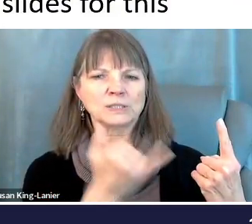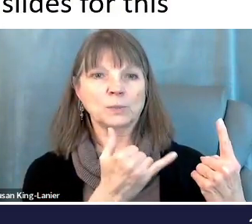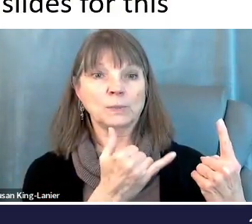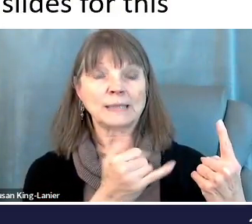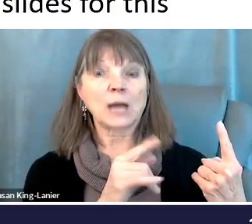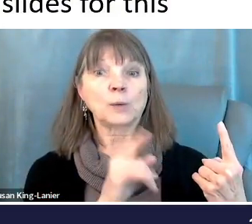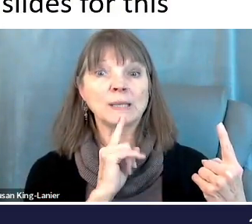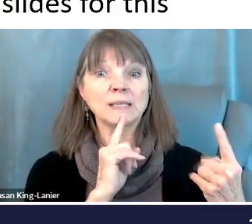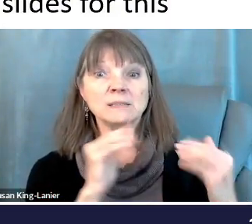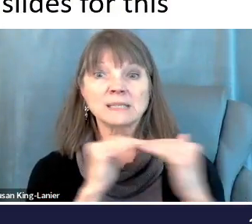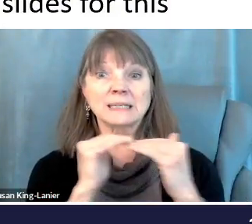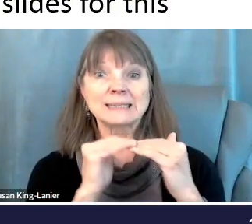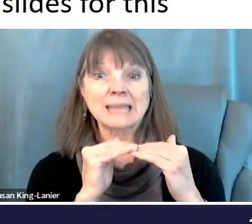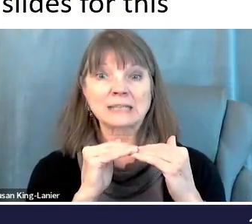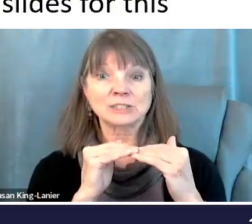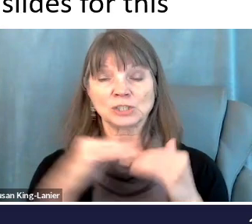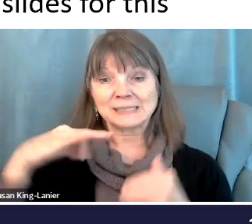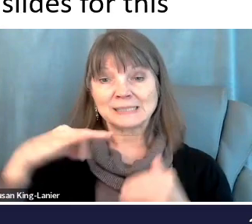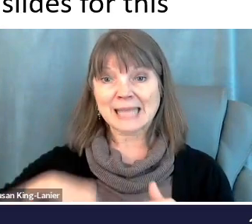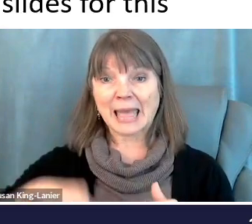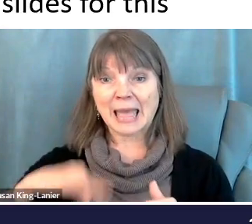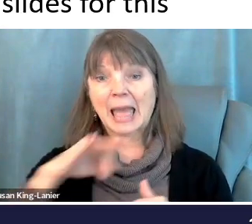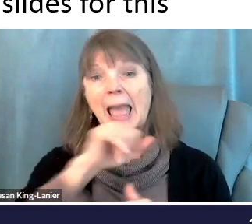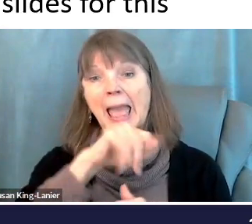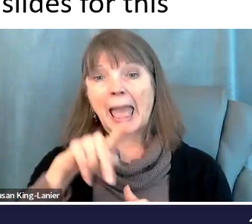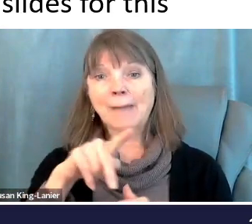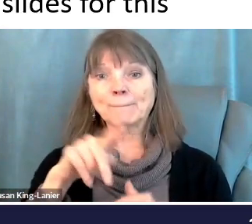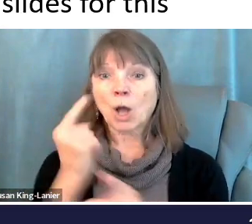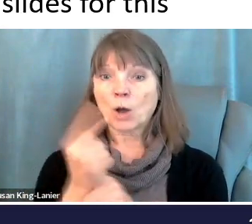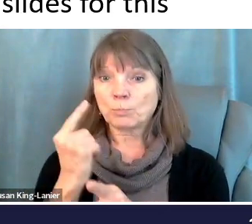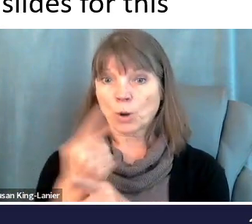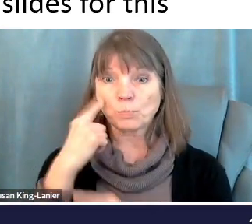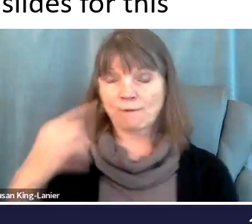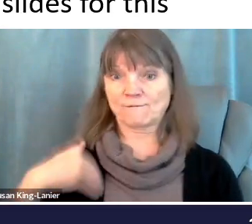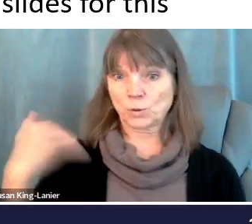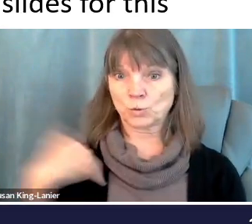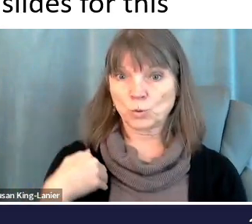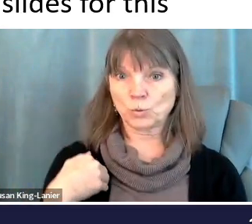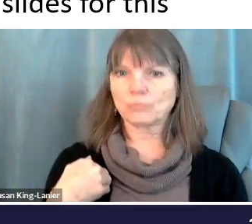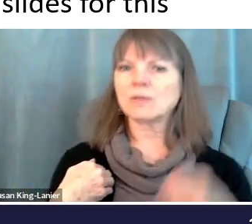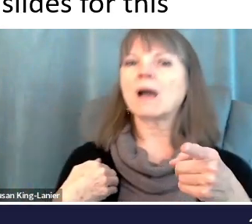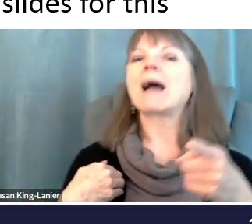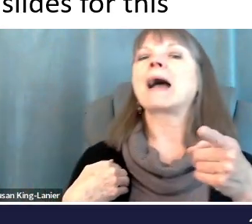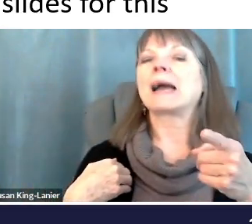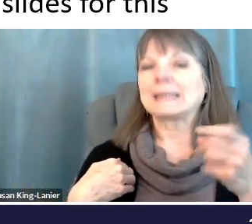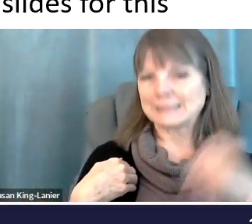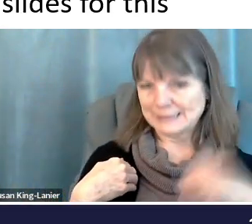It says is the connections application appropriate for youth as I yes,